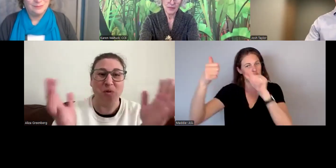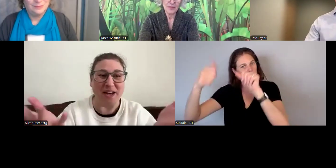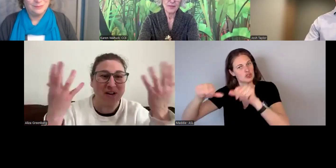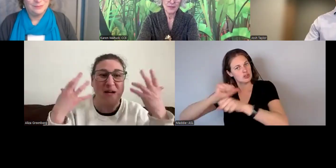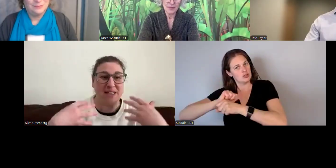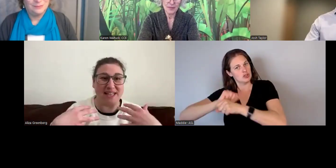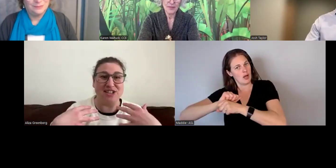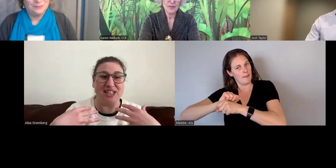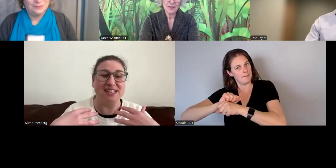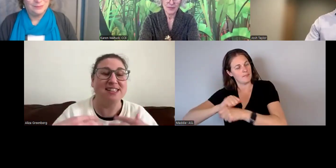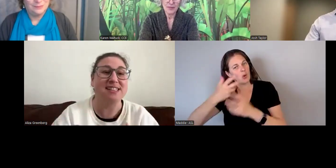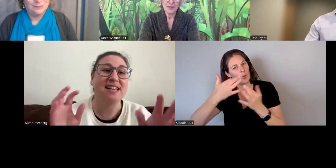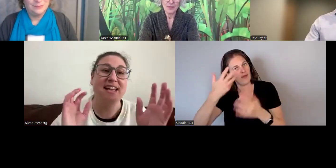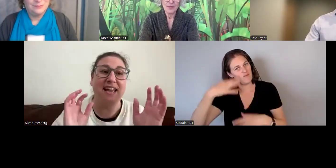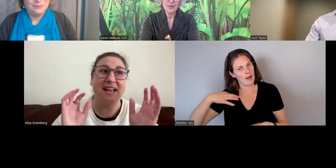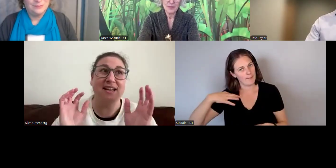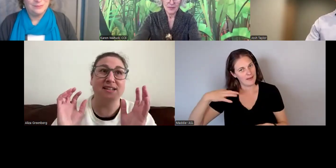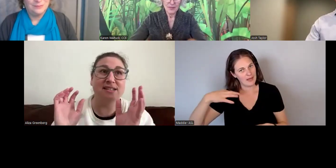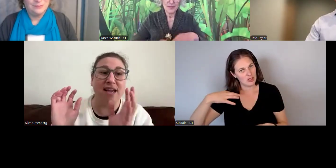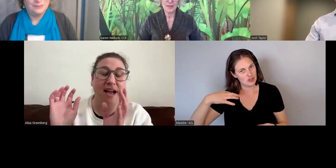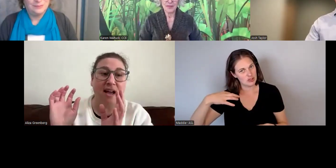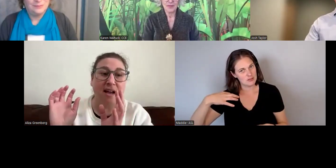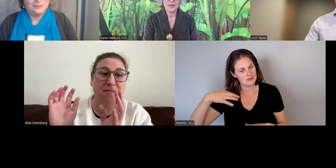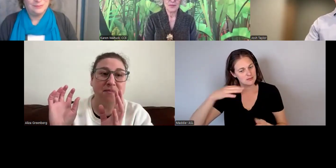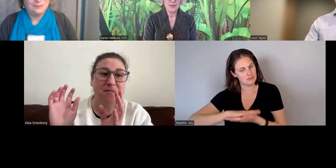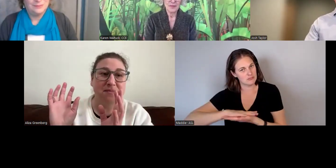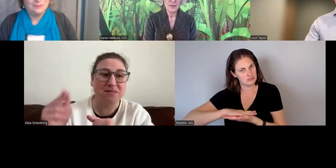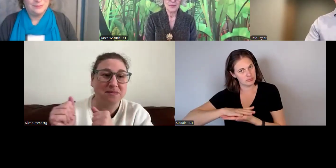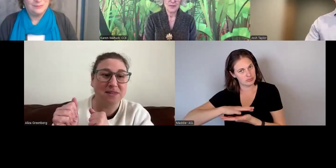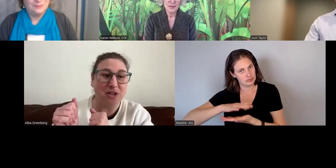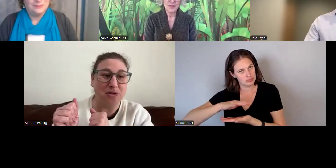wait for applications, and look through them